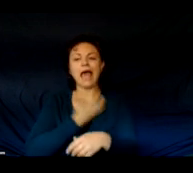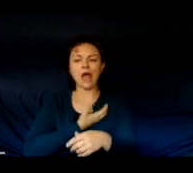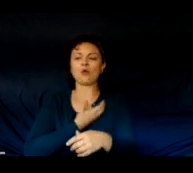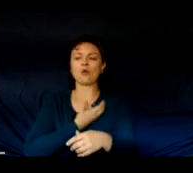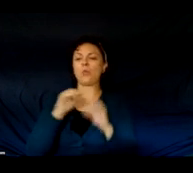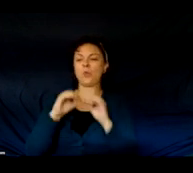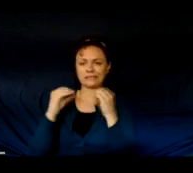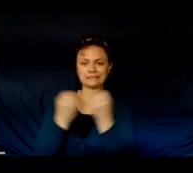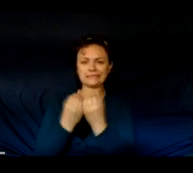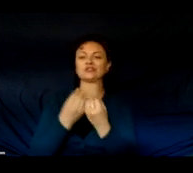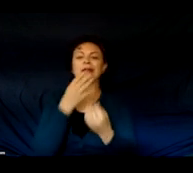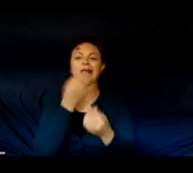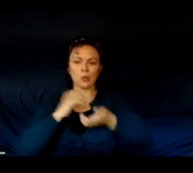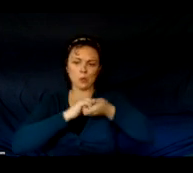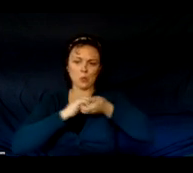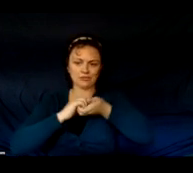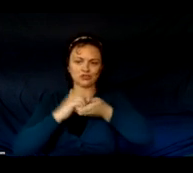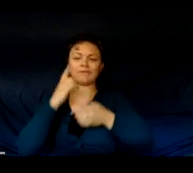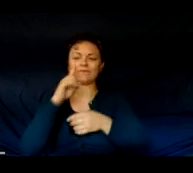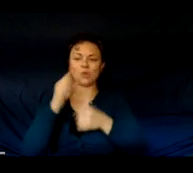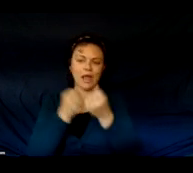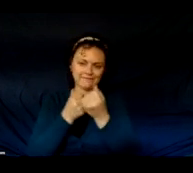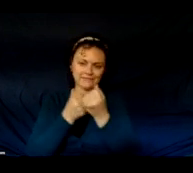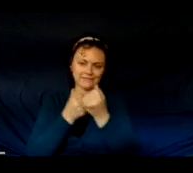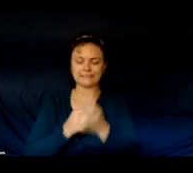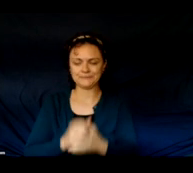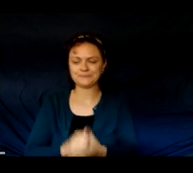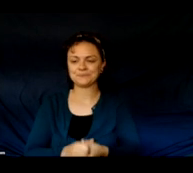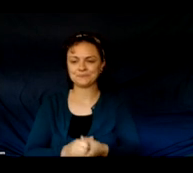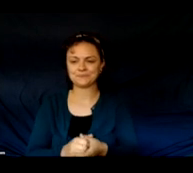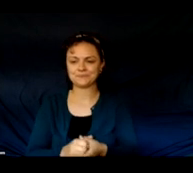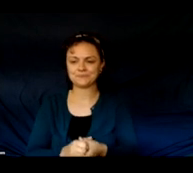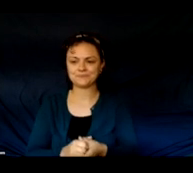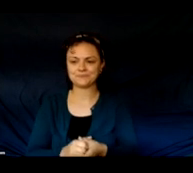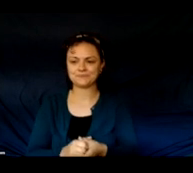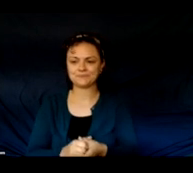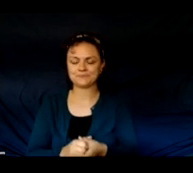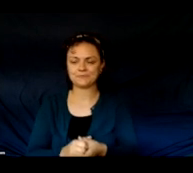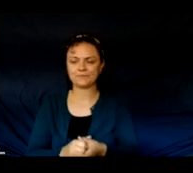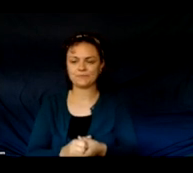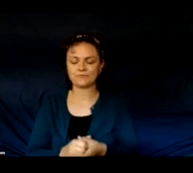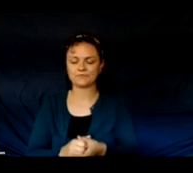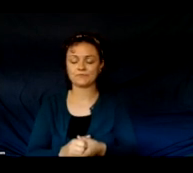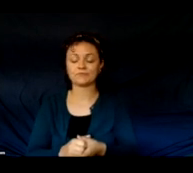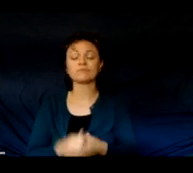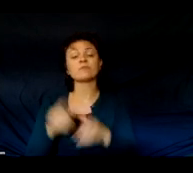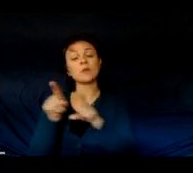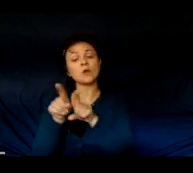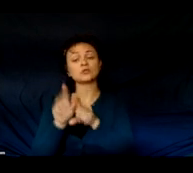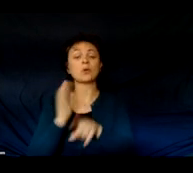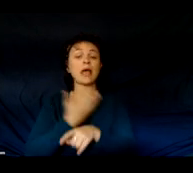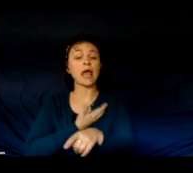coalitions including our Disability and Aging Collaborative and